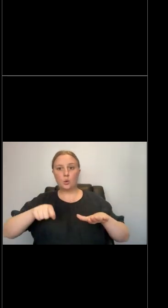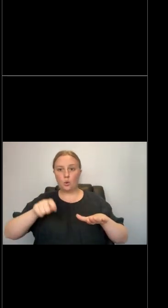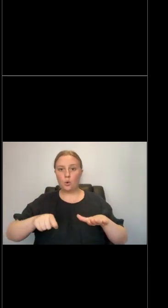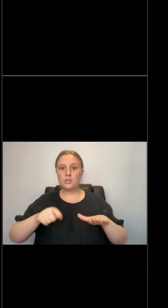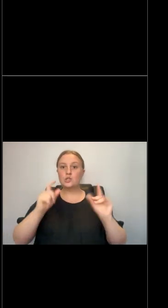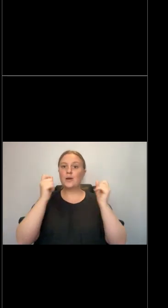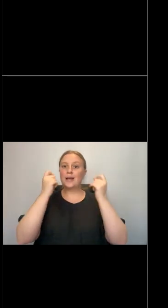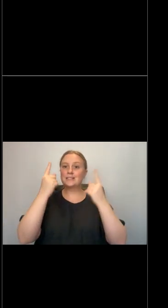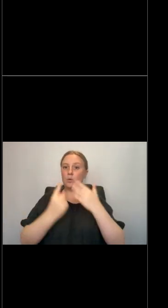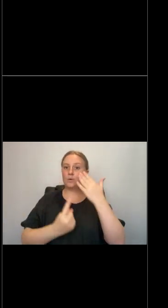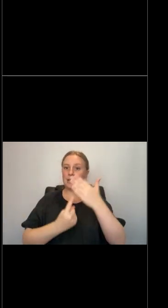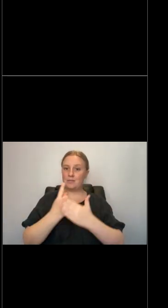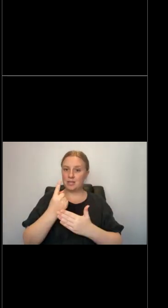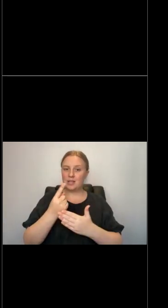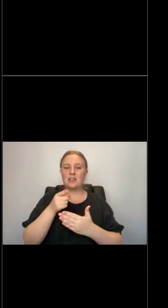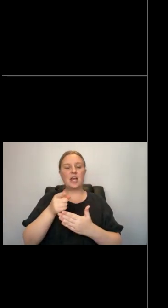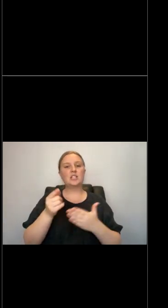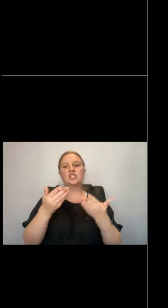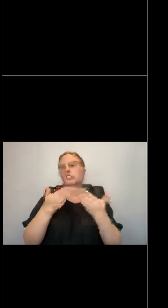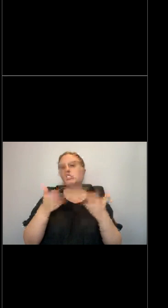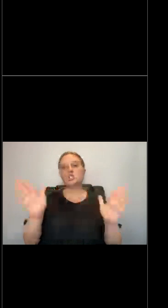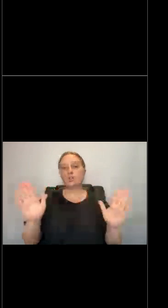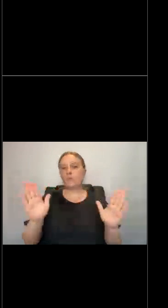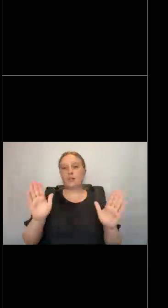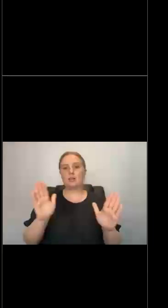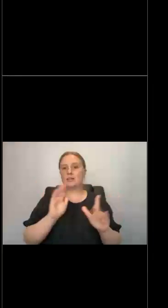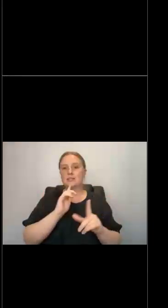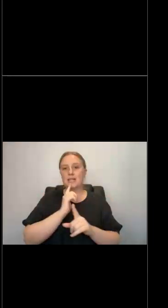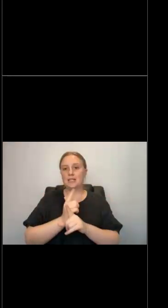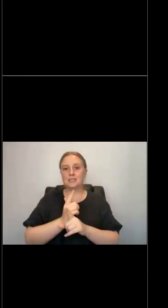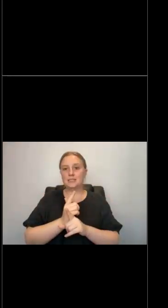Now, that's just in a general sense, because this is not expected.